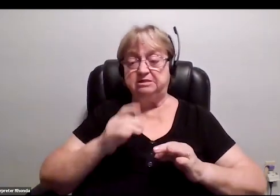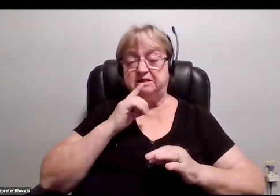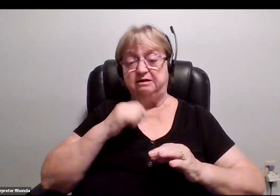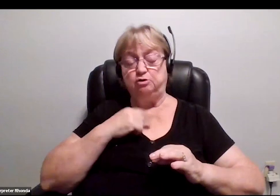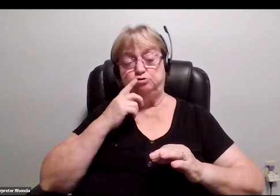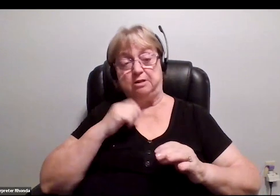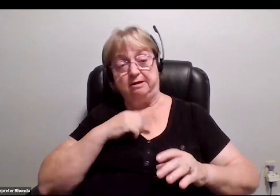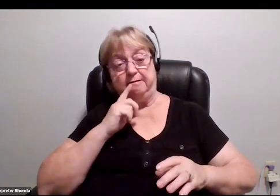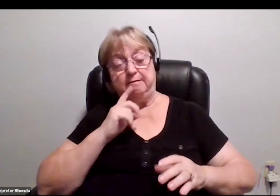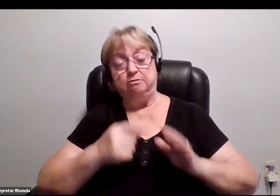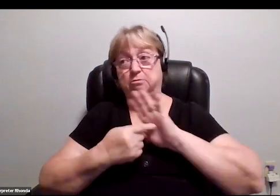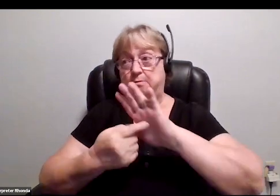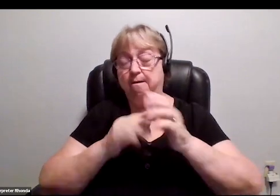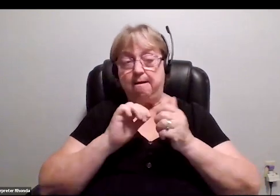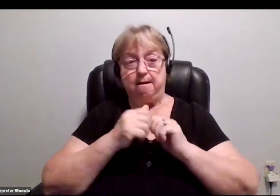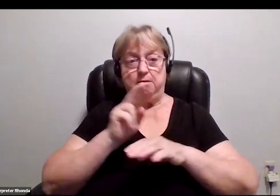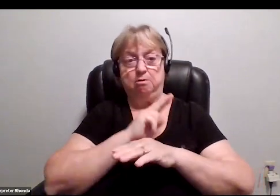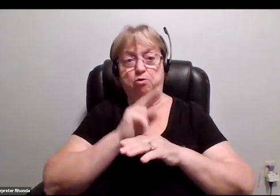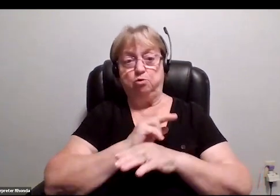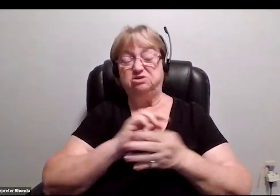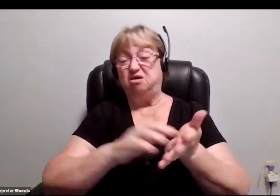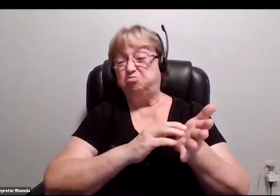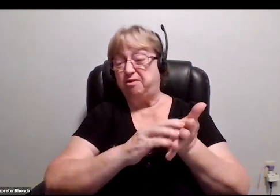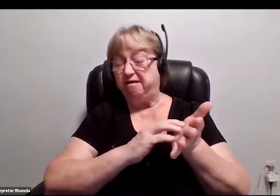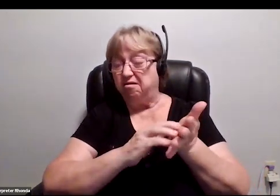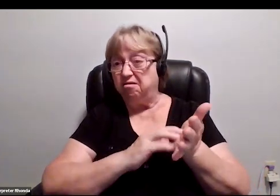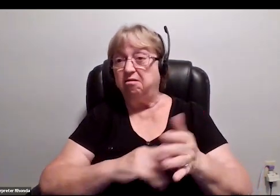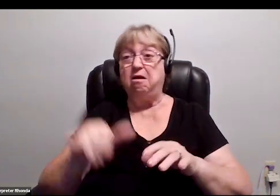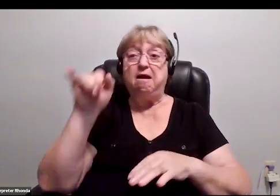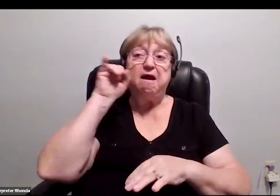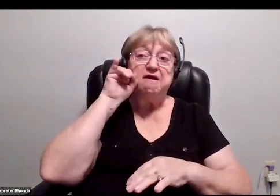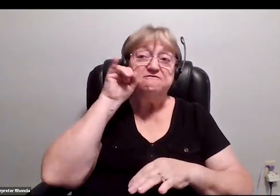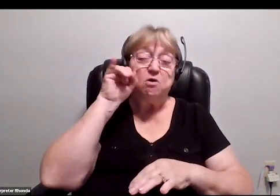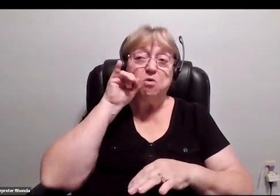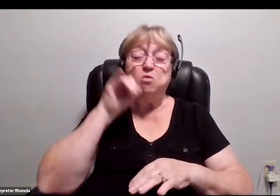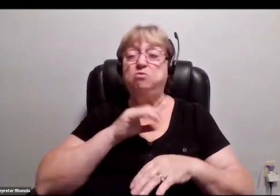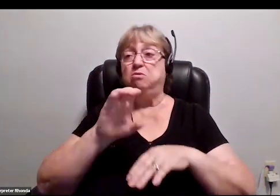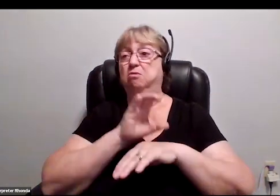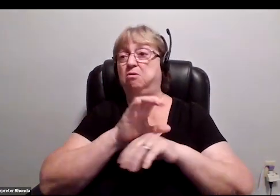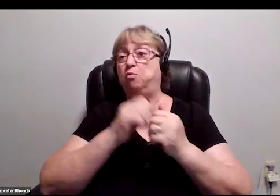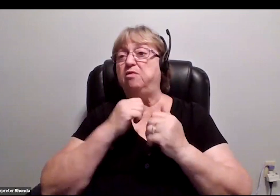a braille display, an iPhone, and Mac computer with voiceover to edit our videos.